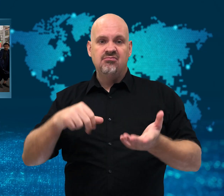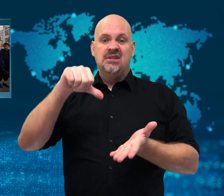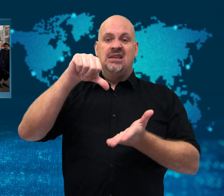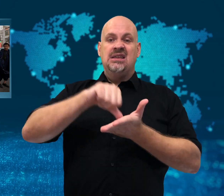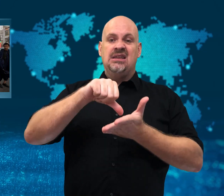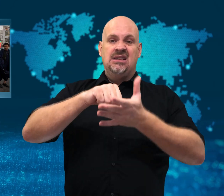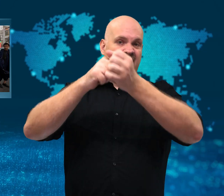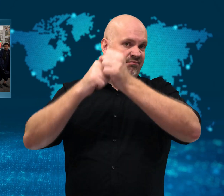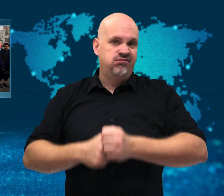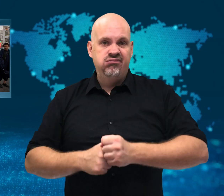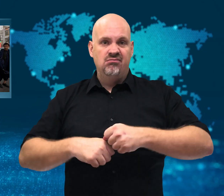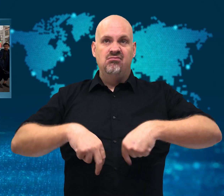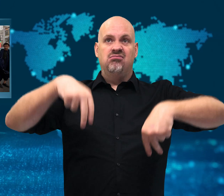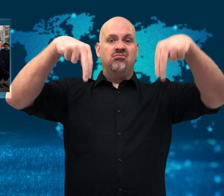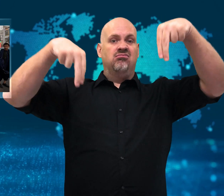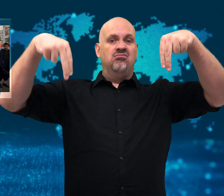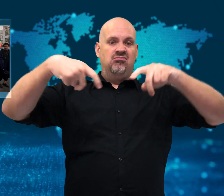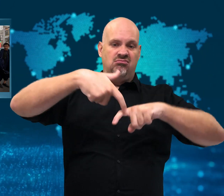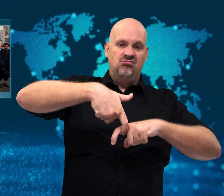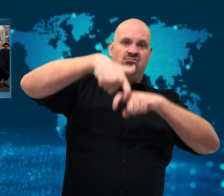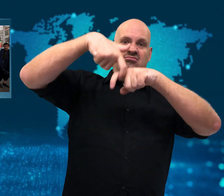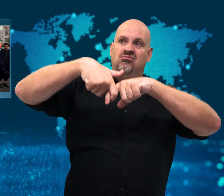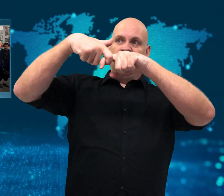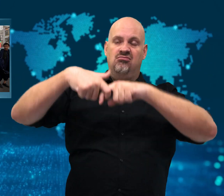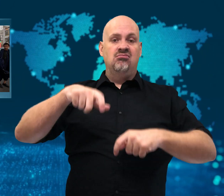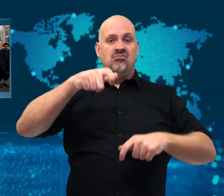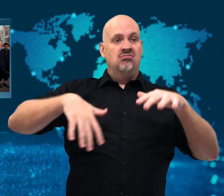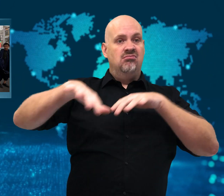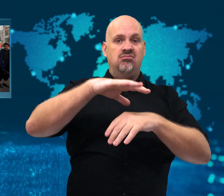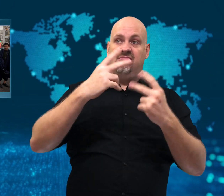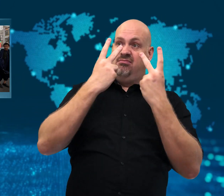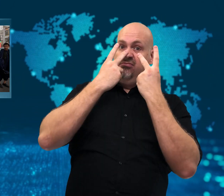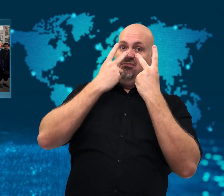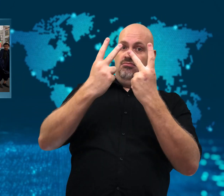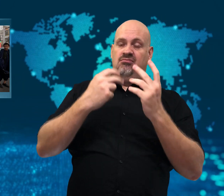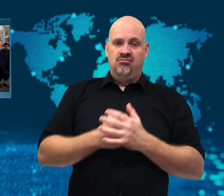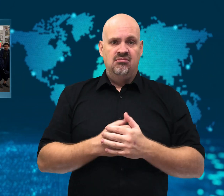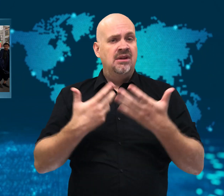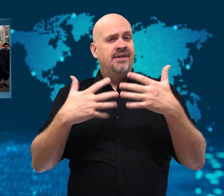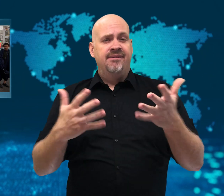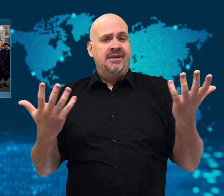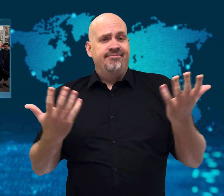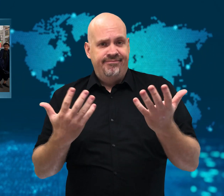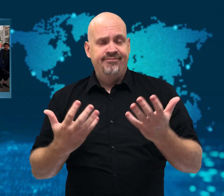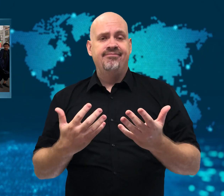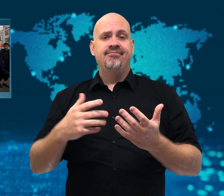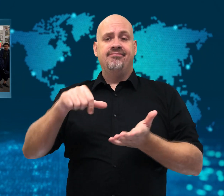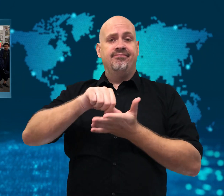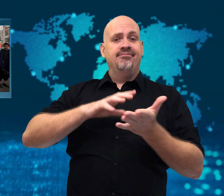people were shopping and walking around in the city.